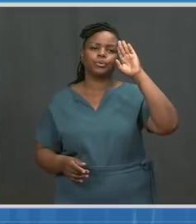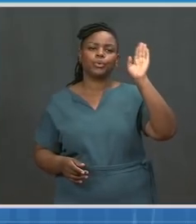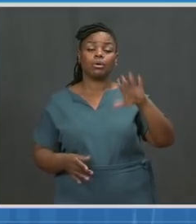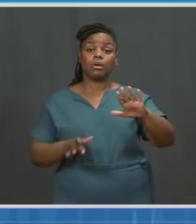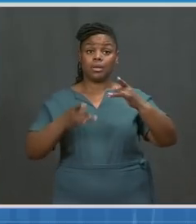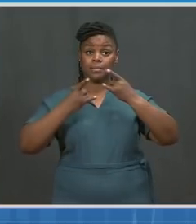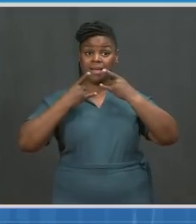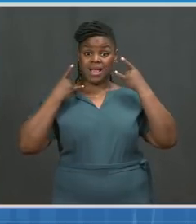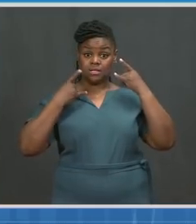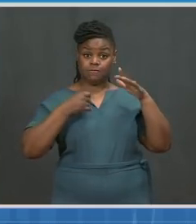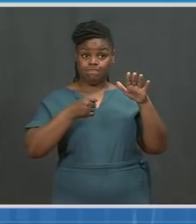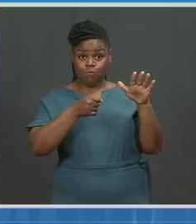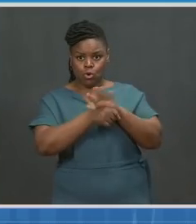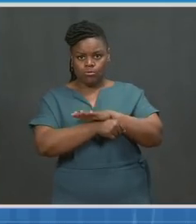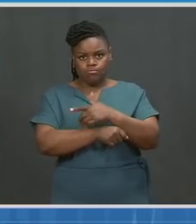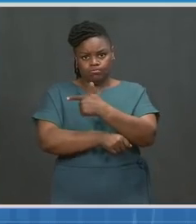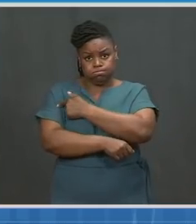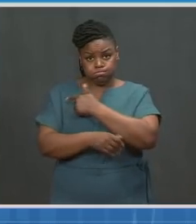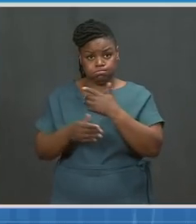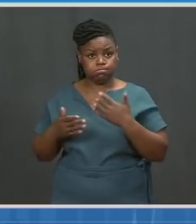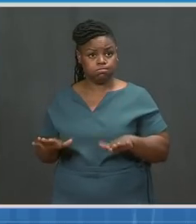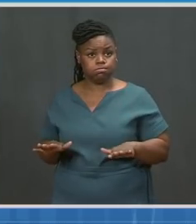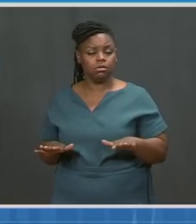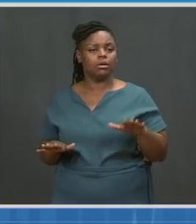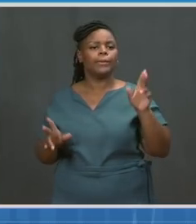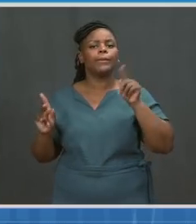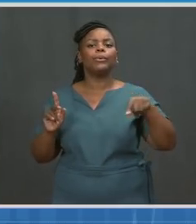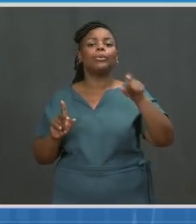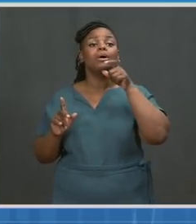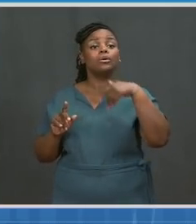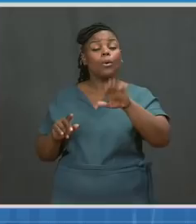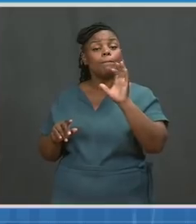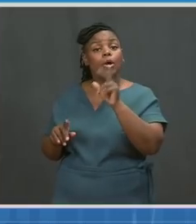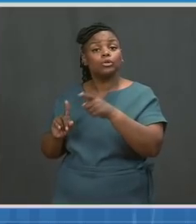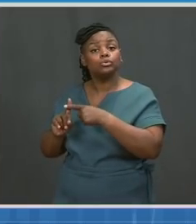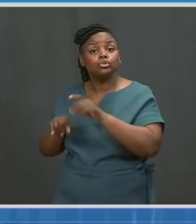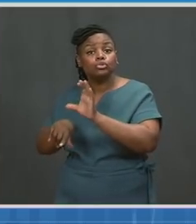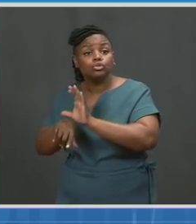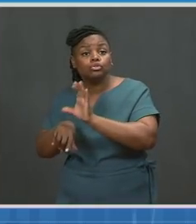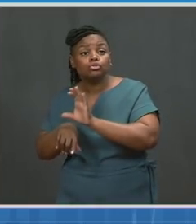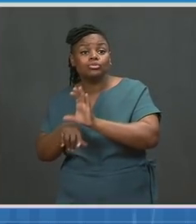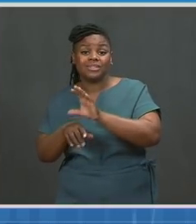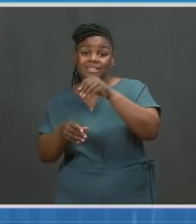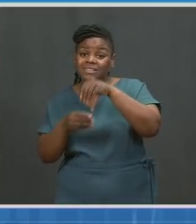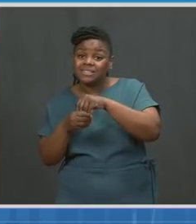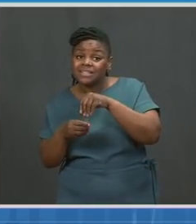can safely attend worship services inside, go to an indoor restaurant or bar,